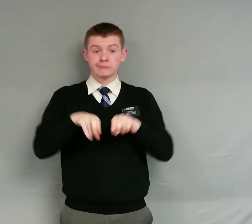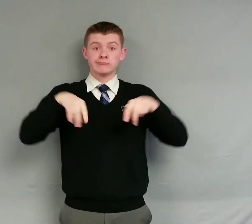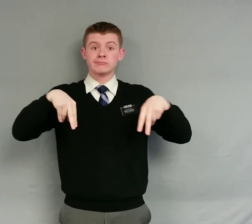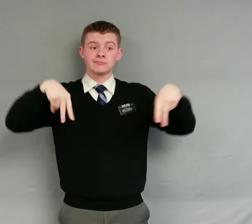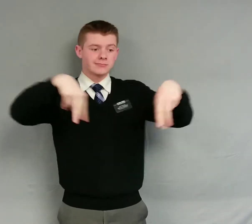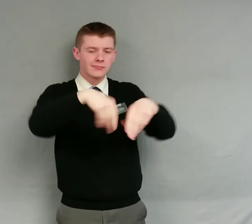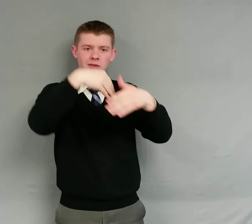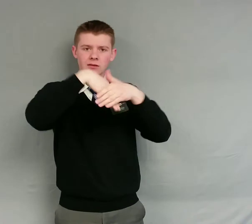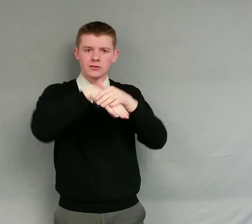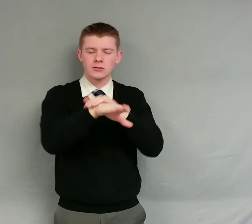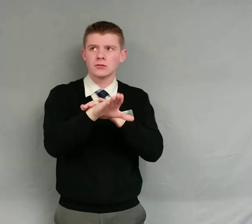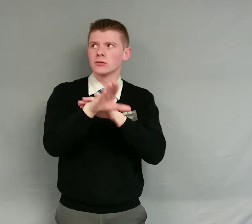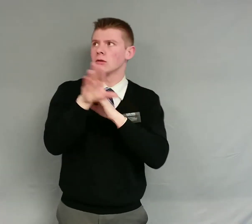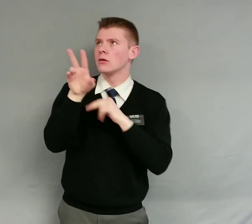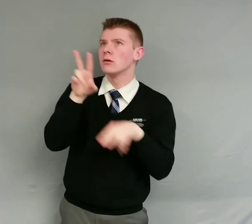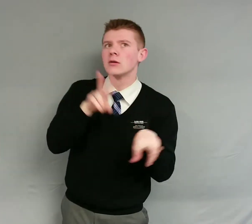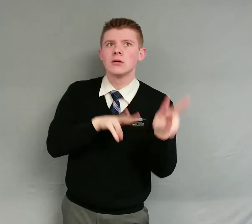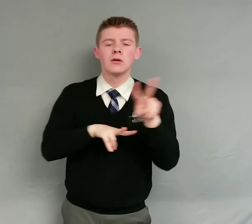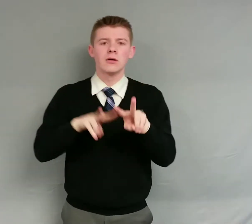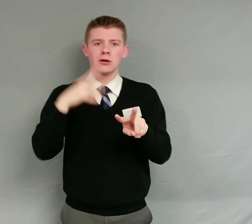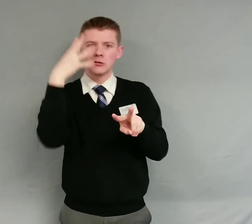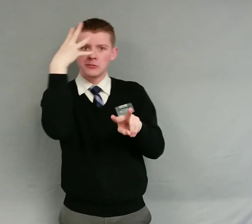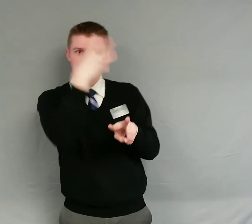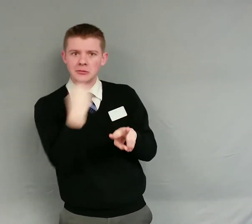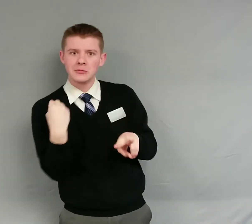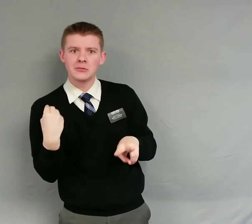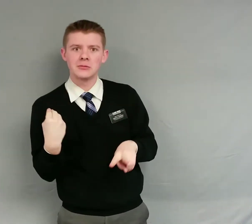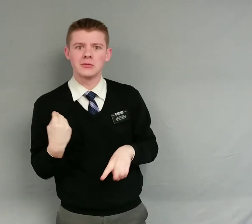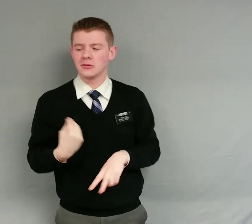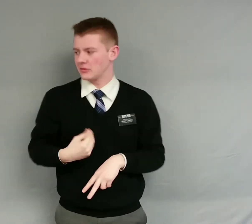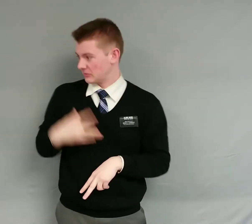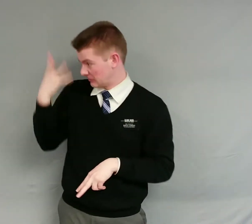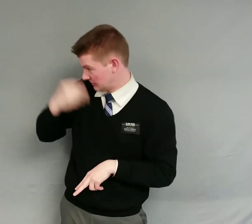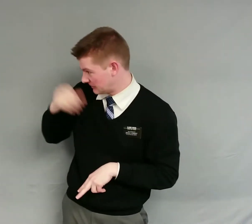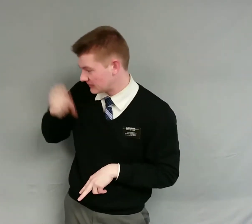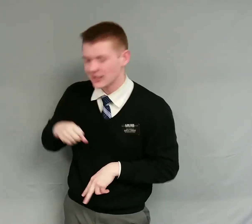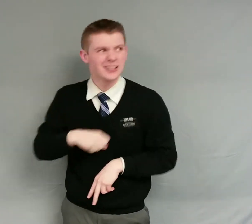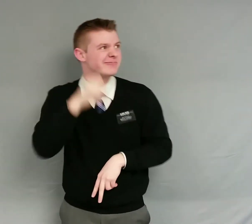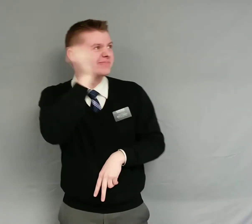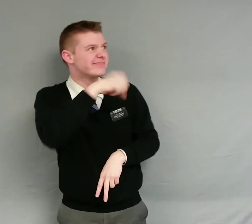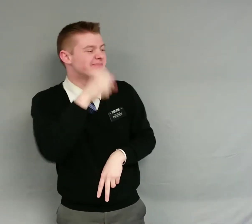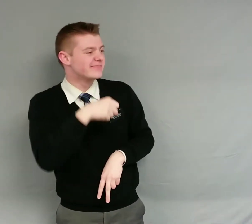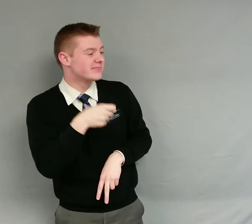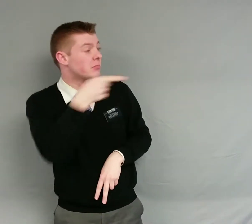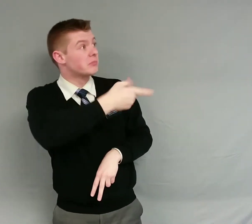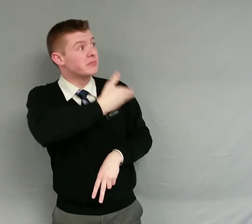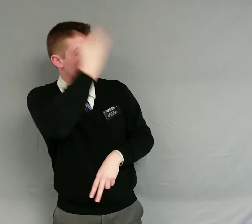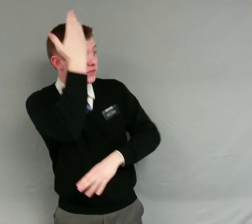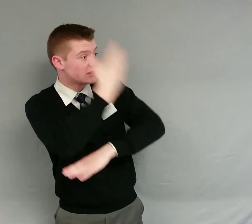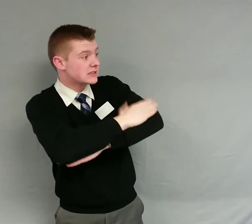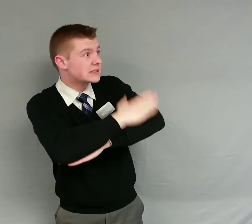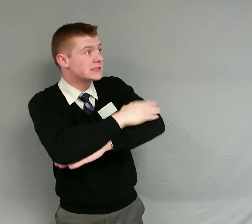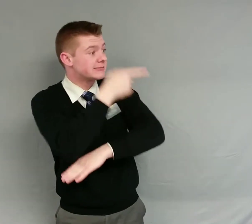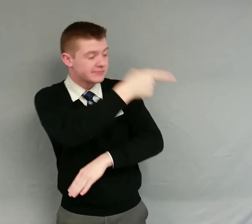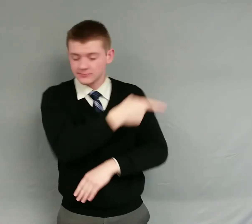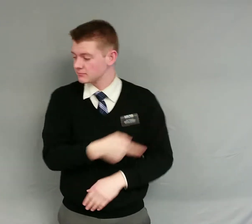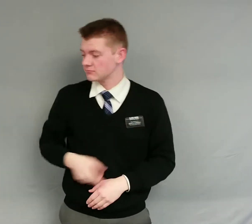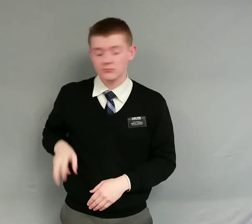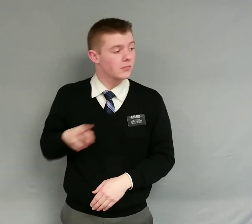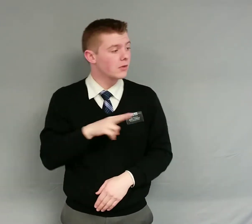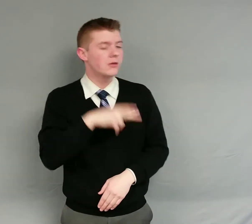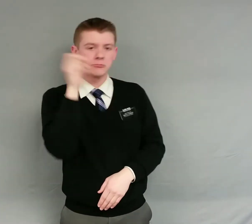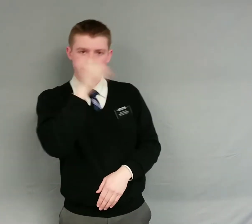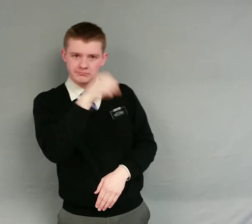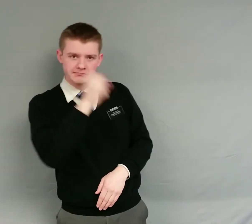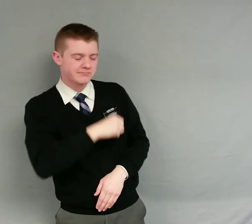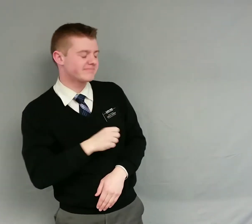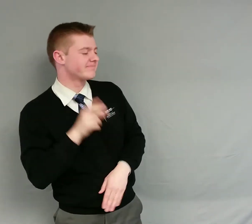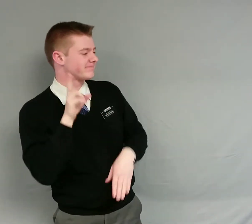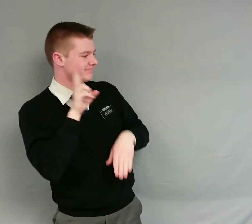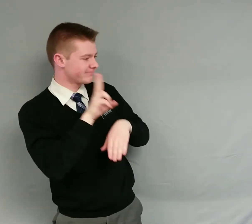They walked into the hotel rather impressed with the beautiful decor. Approaching the front desk,